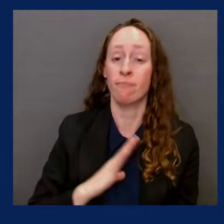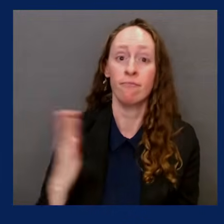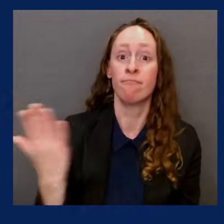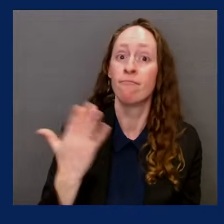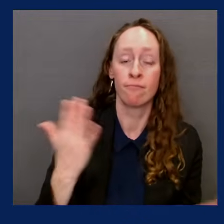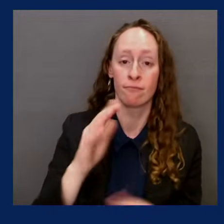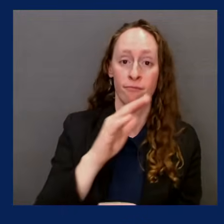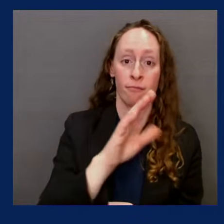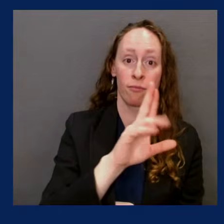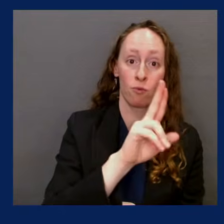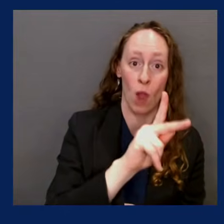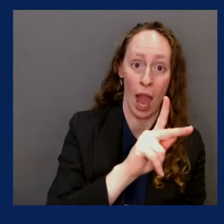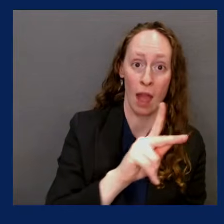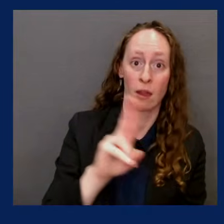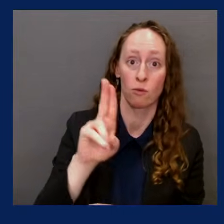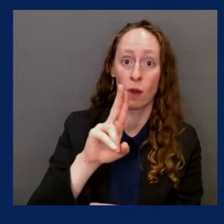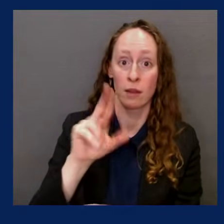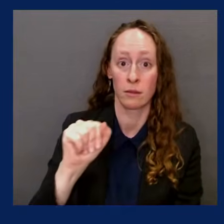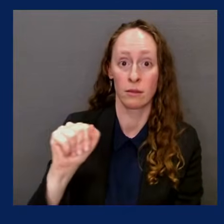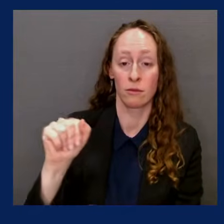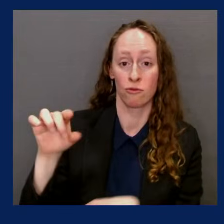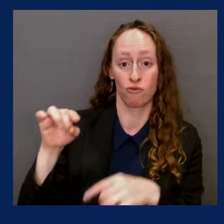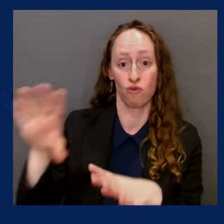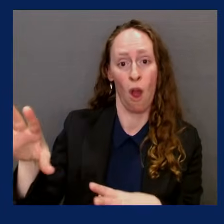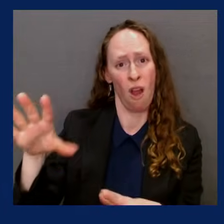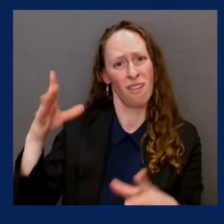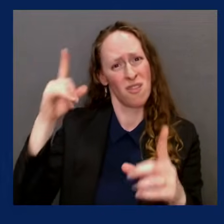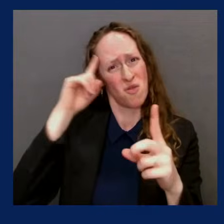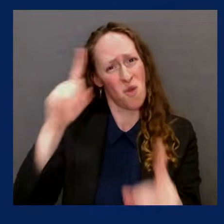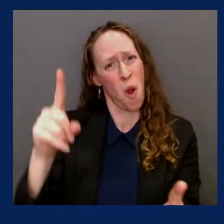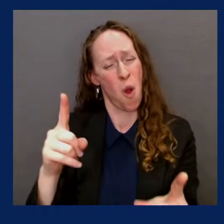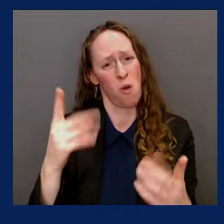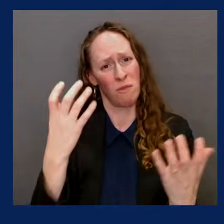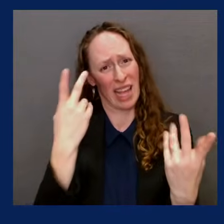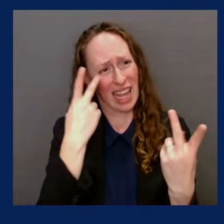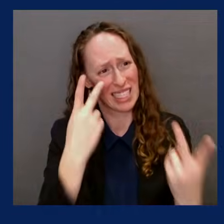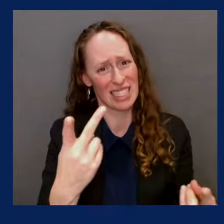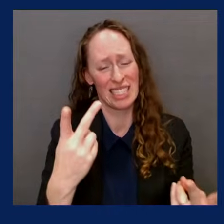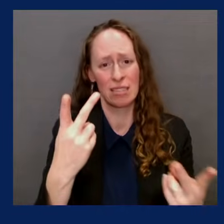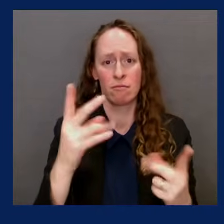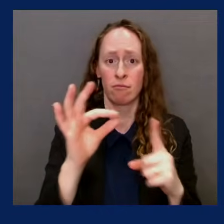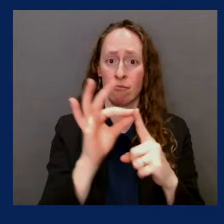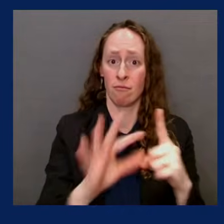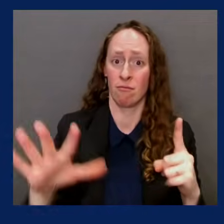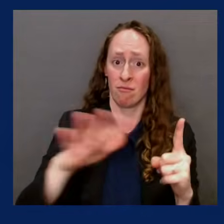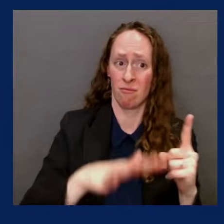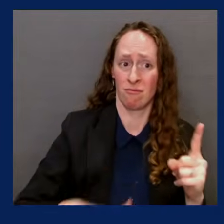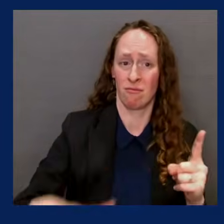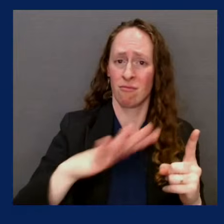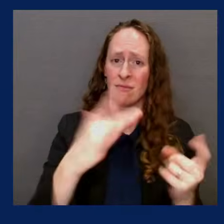Our cooperation is already unlocking transformative opportunities for jobs and skills and research,